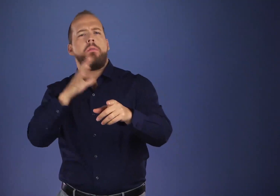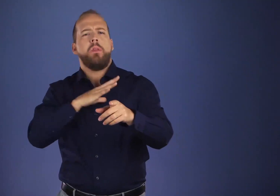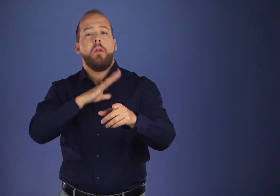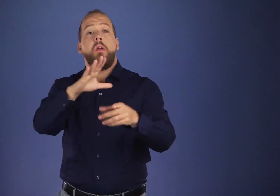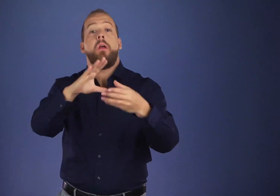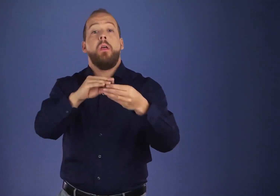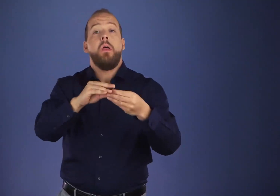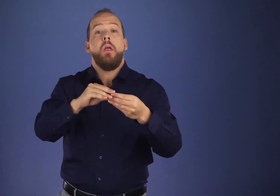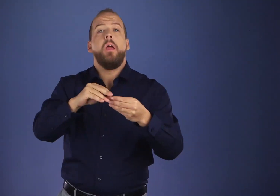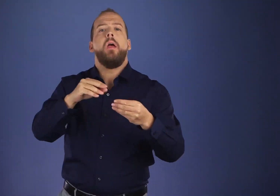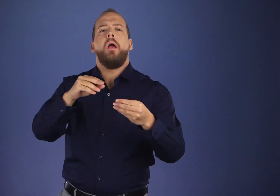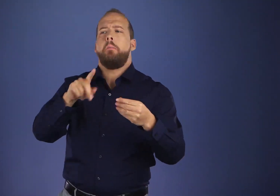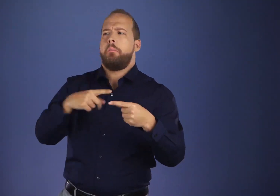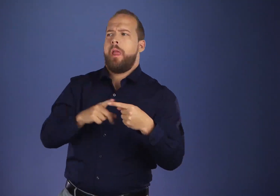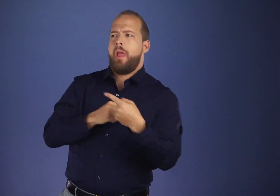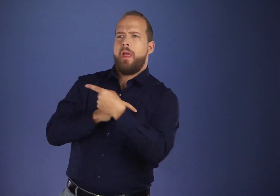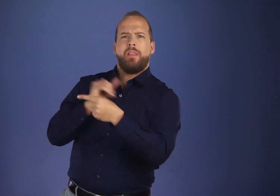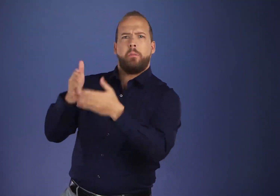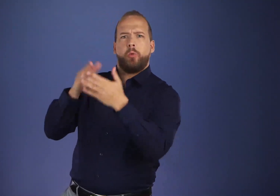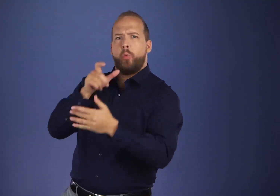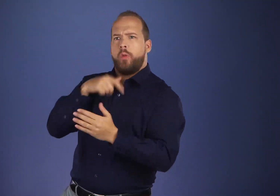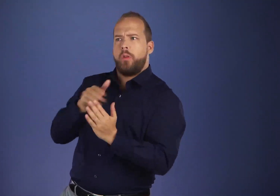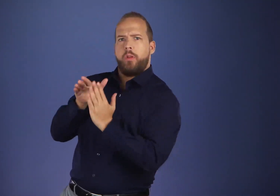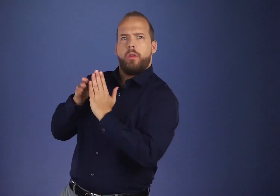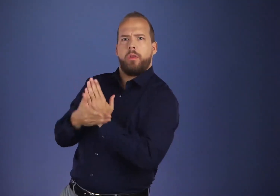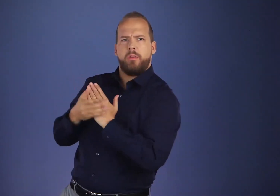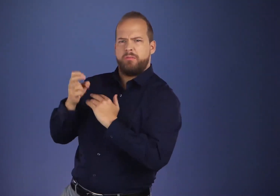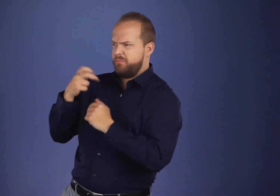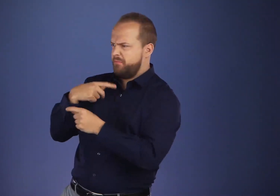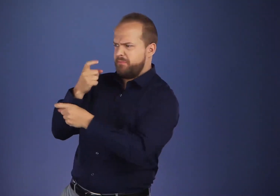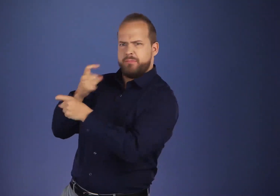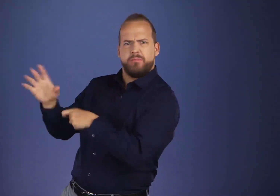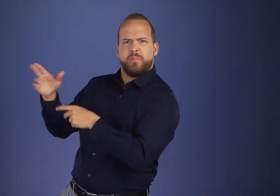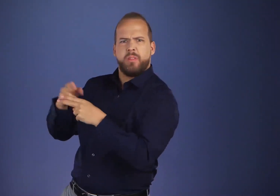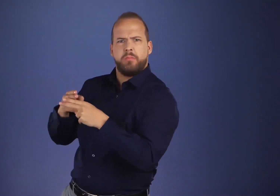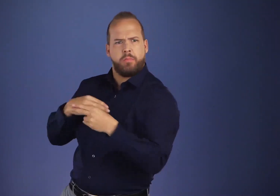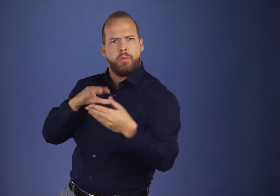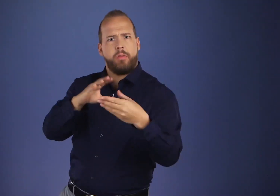let's try to avoid harming third parties, whoever they may be.